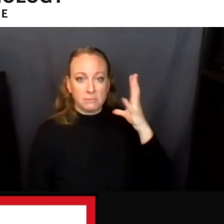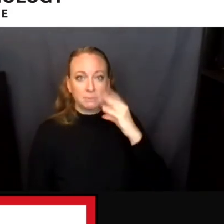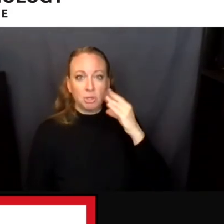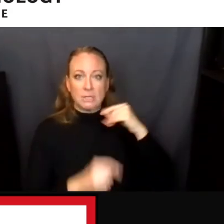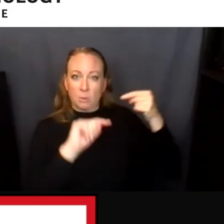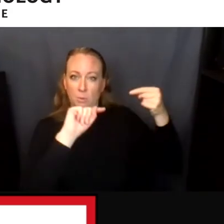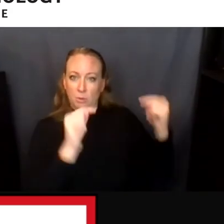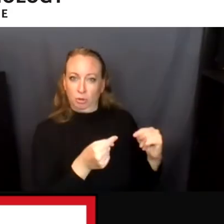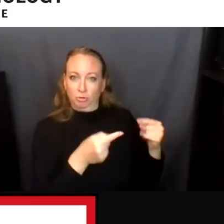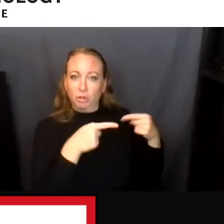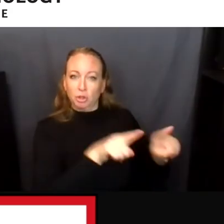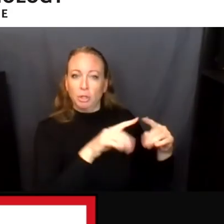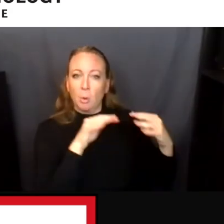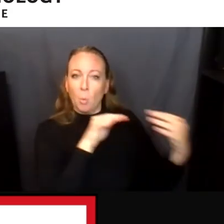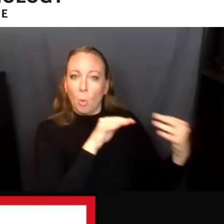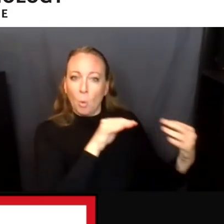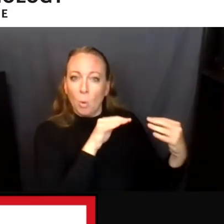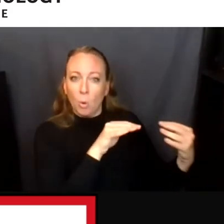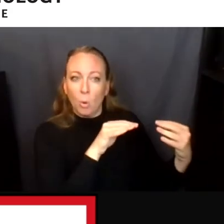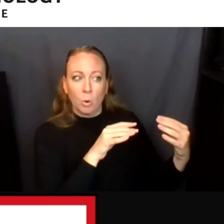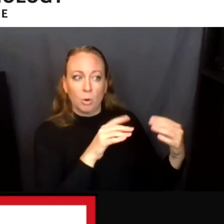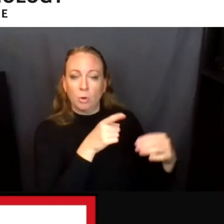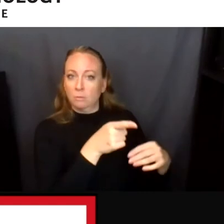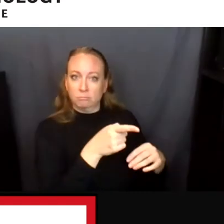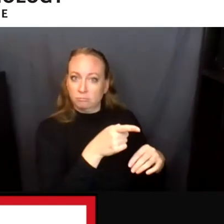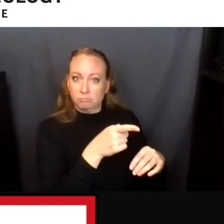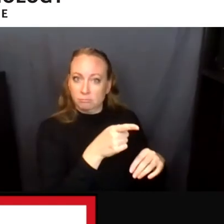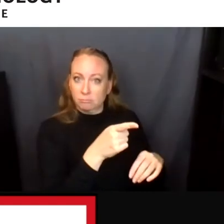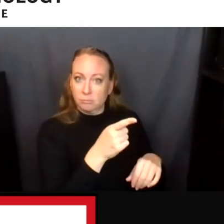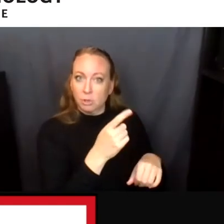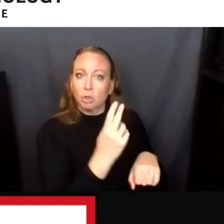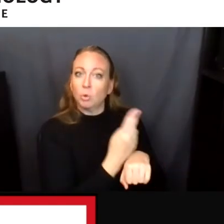Couldn't use his left hand, left arm.